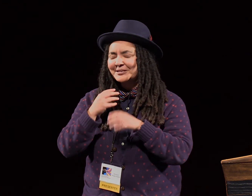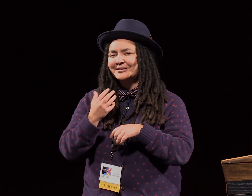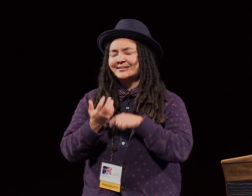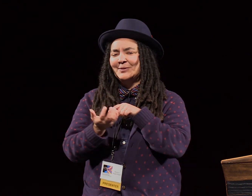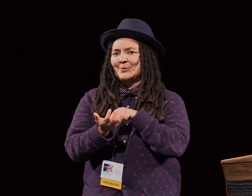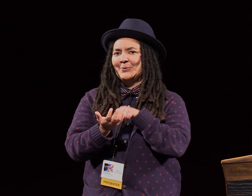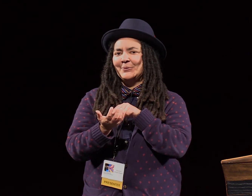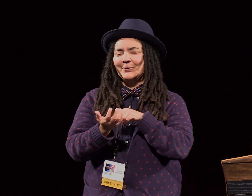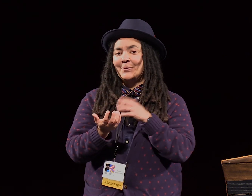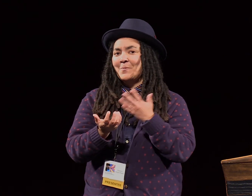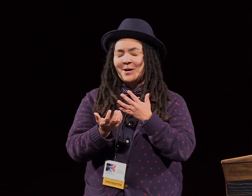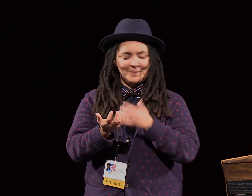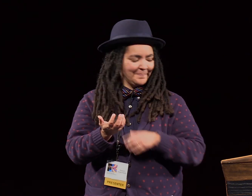my intersectionality.